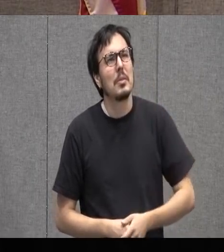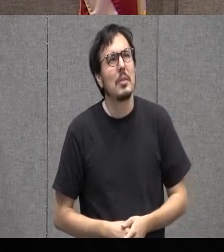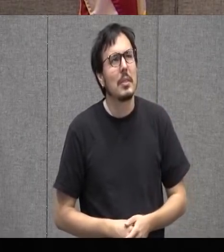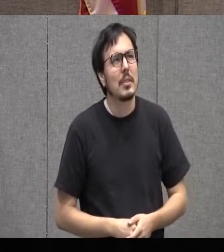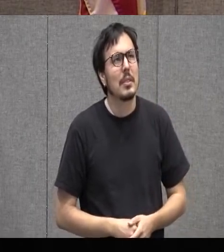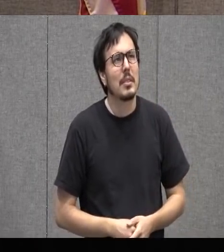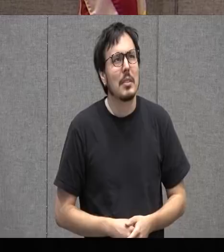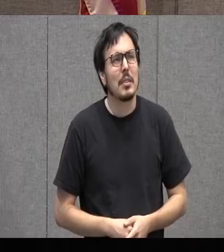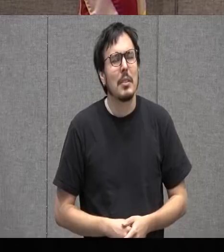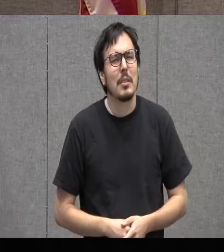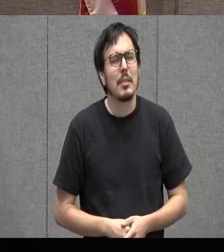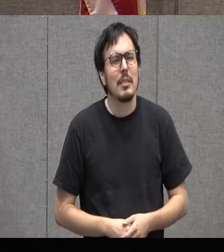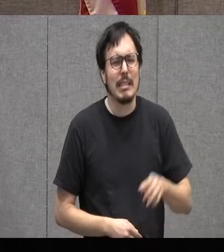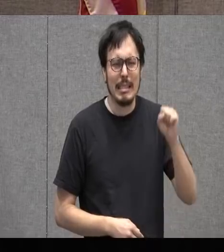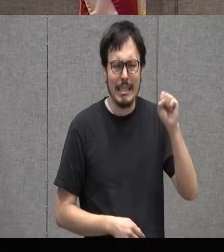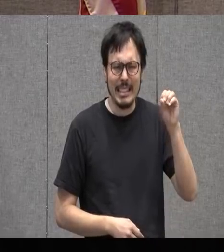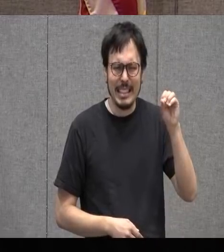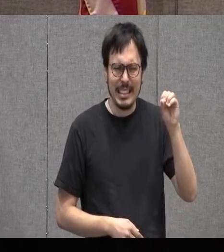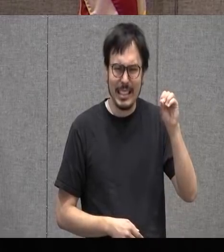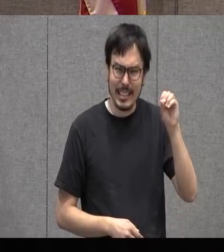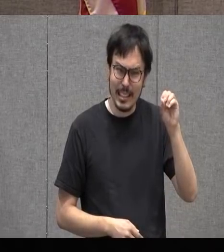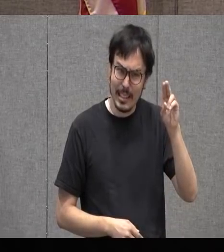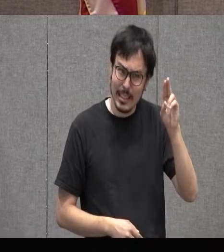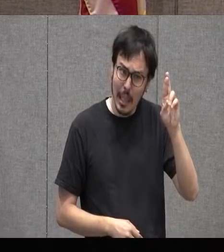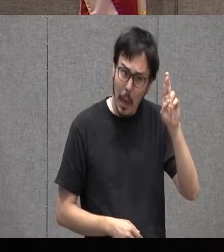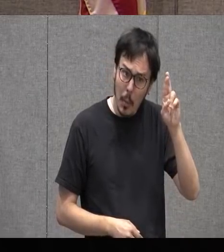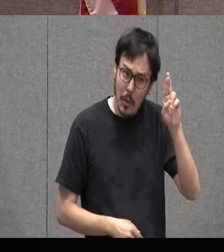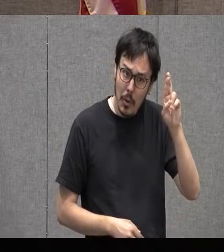Um, it's a little sour smelling to me. And I could taste it.